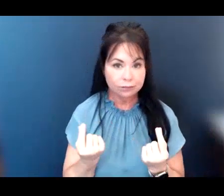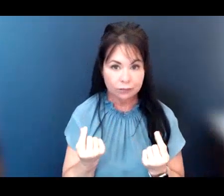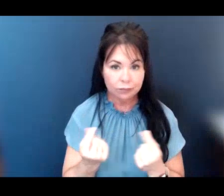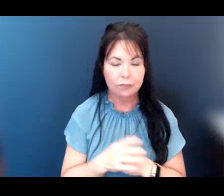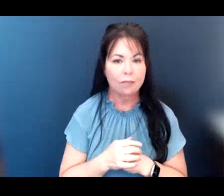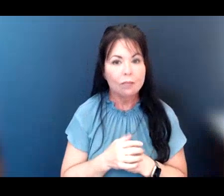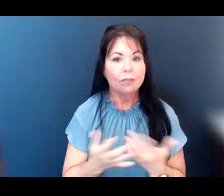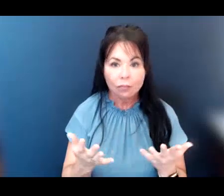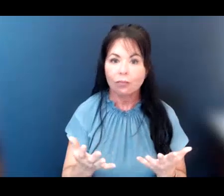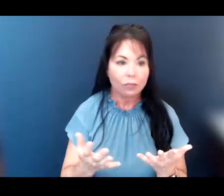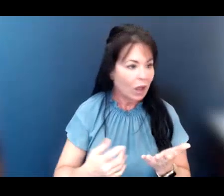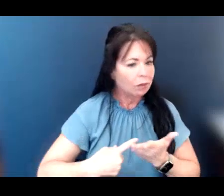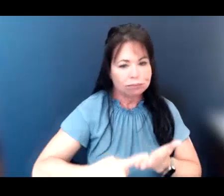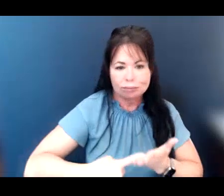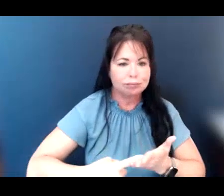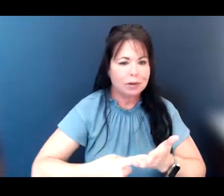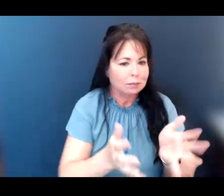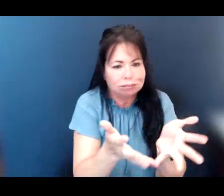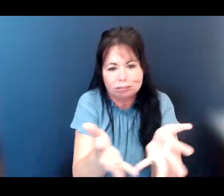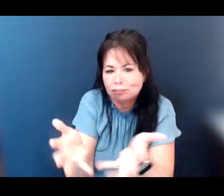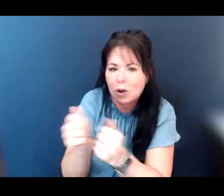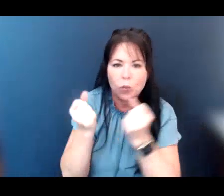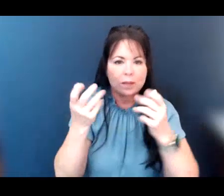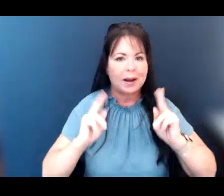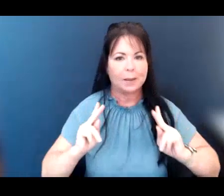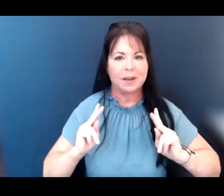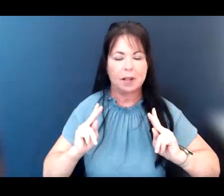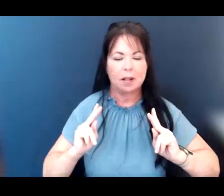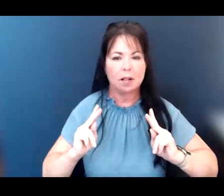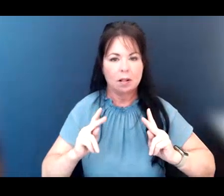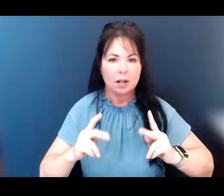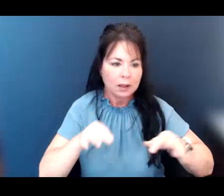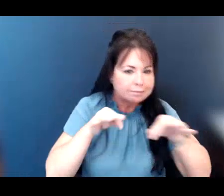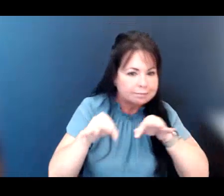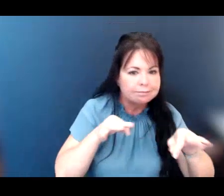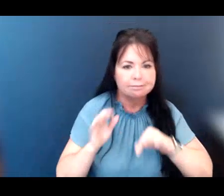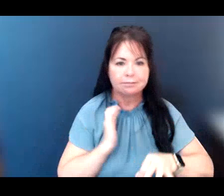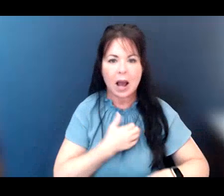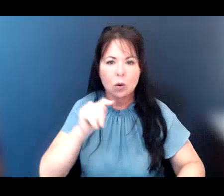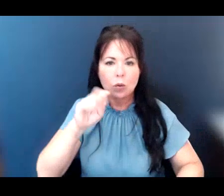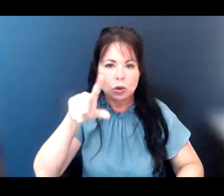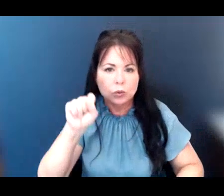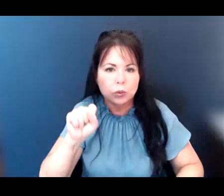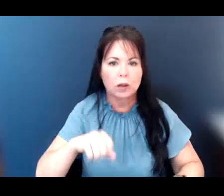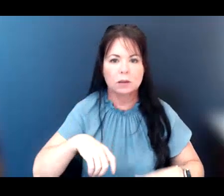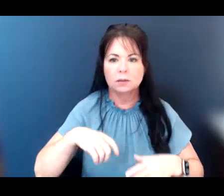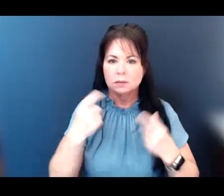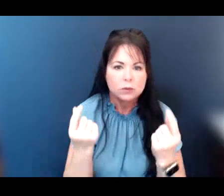I talk to folks that created the tool that we're using for this first-click test. I talked to accessibility coordinators